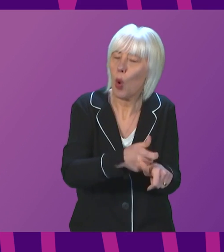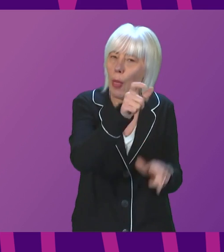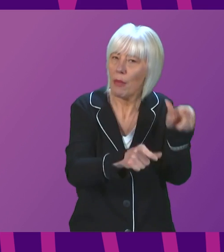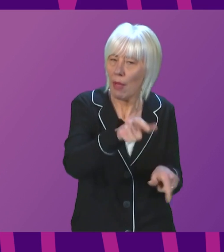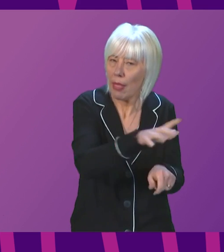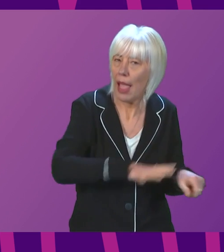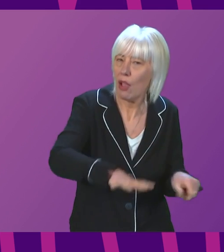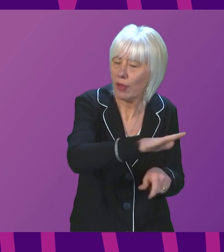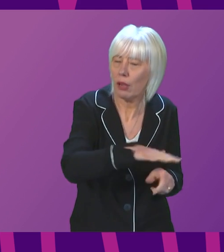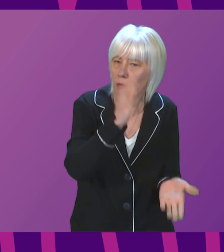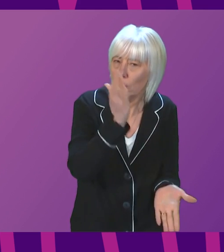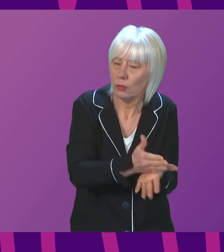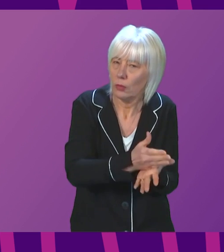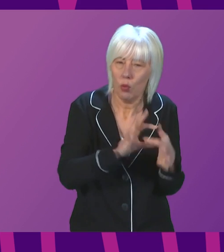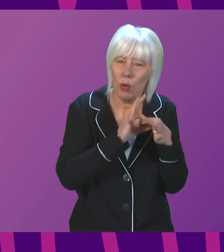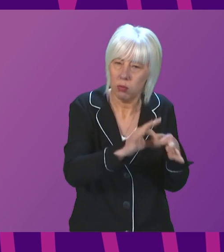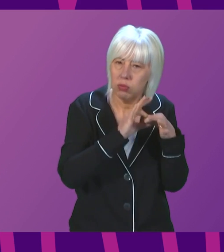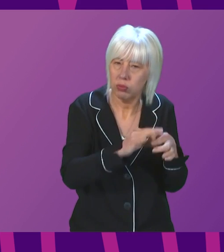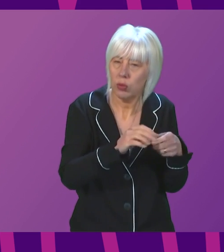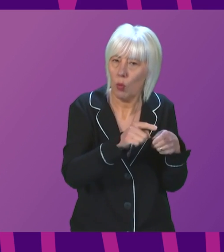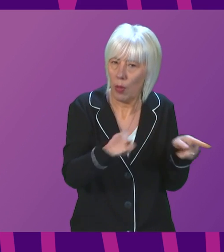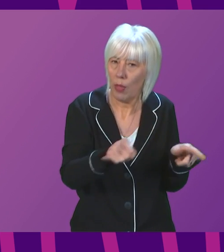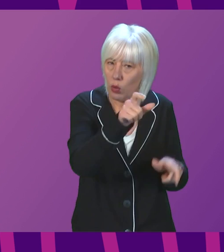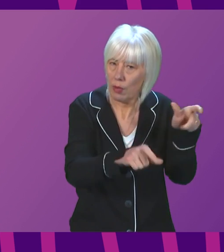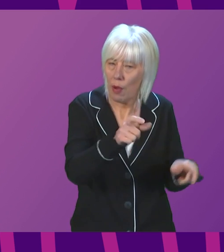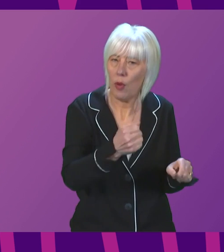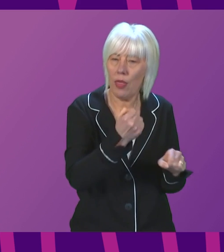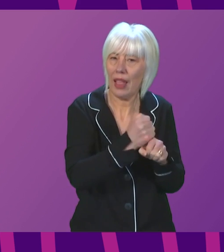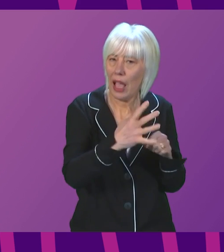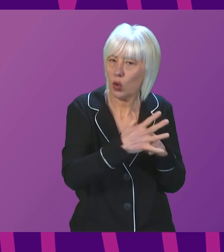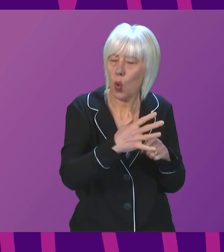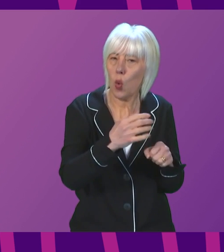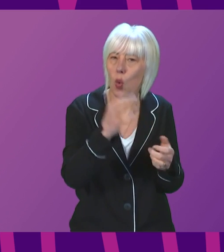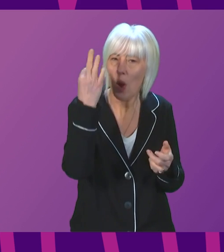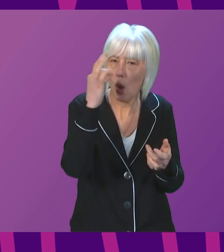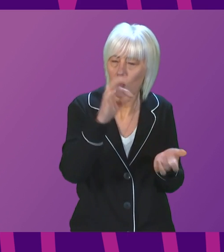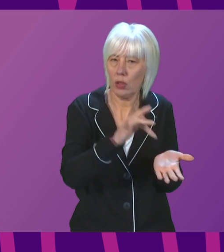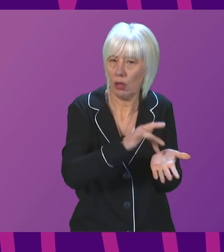We will continue to liaise with Glasgow City Council and offer any reasonable support that